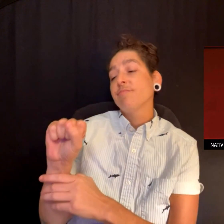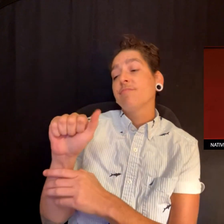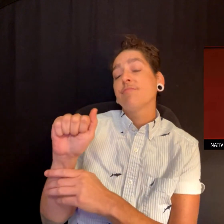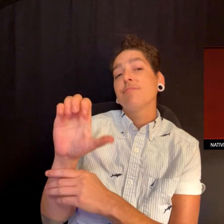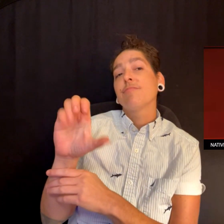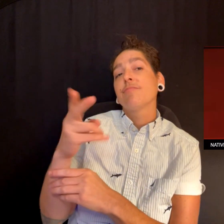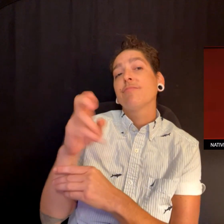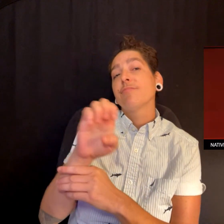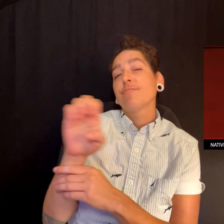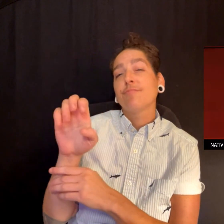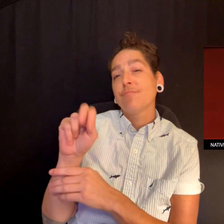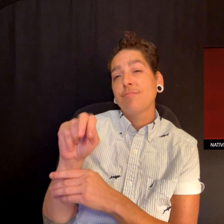We have some sad news.